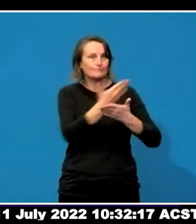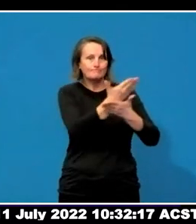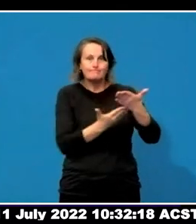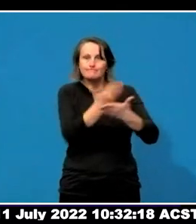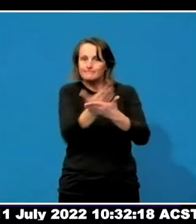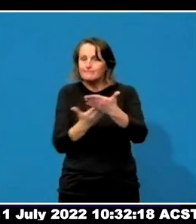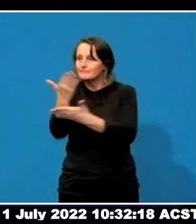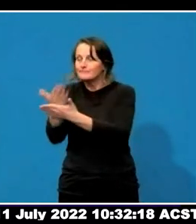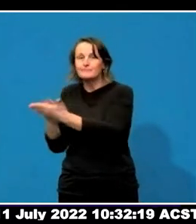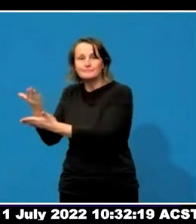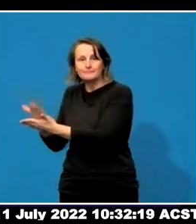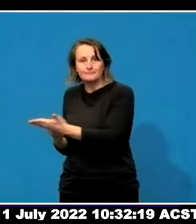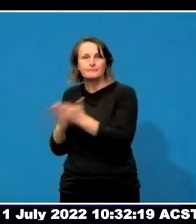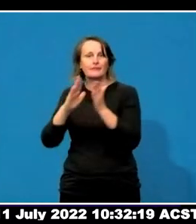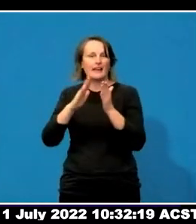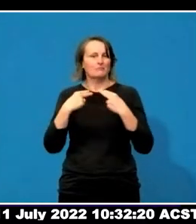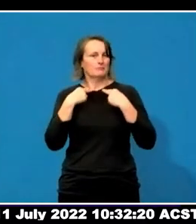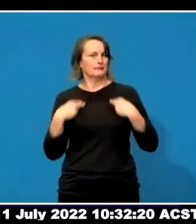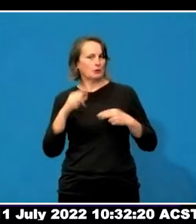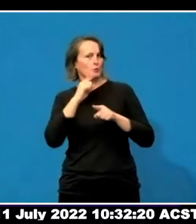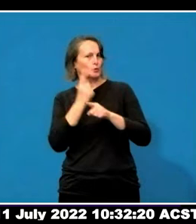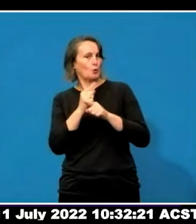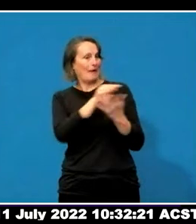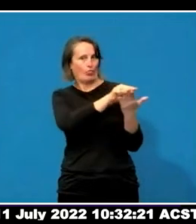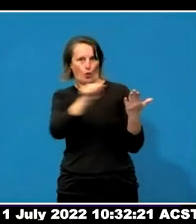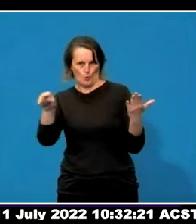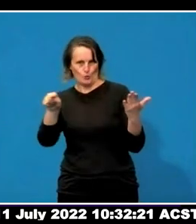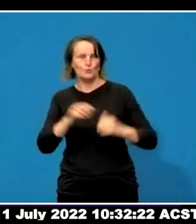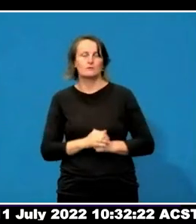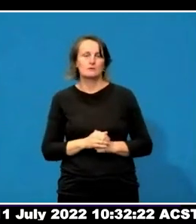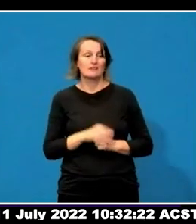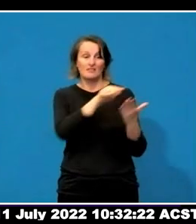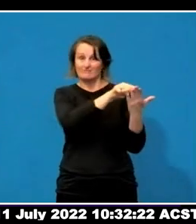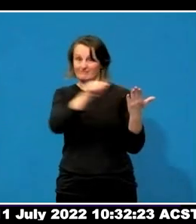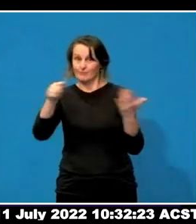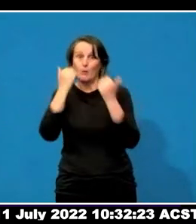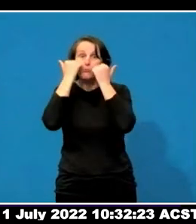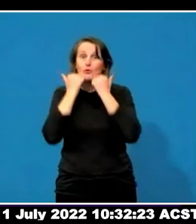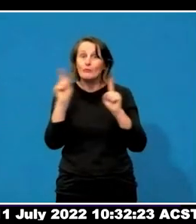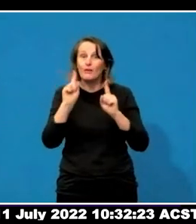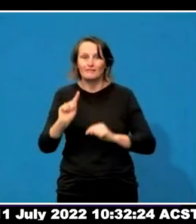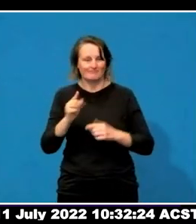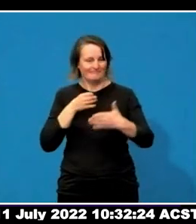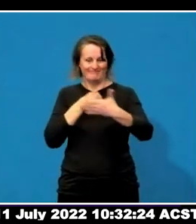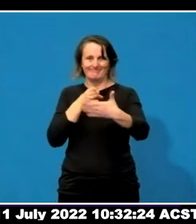will refer to these. And they will identify the barriers that prevent First Nations people with disability